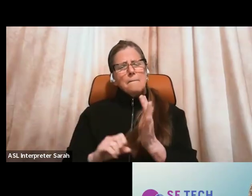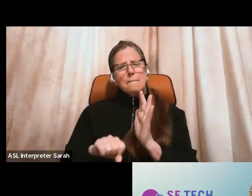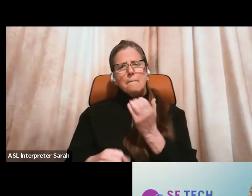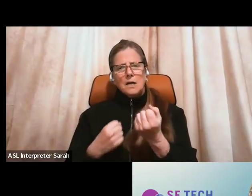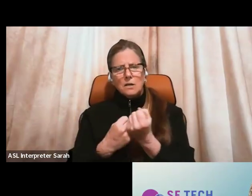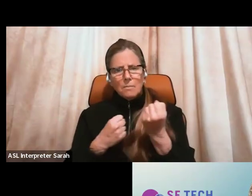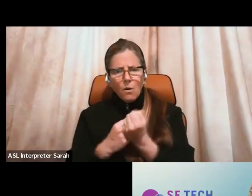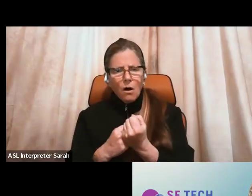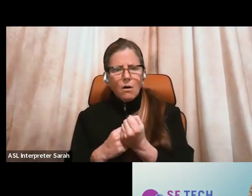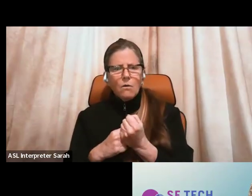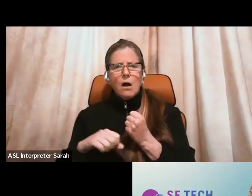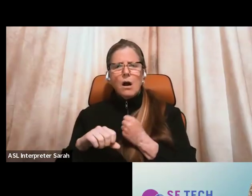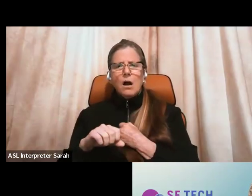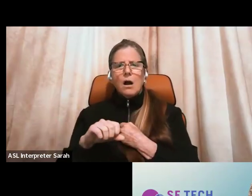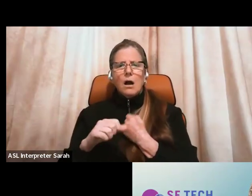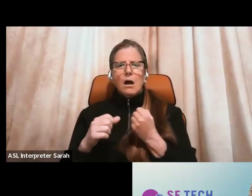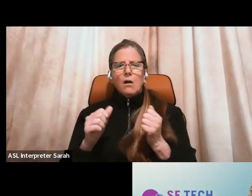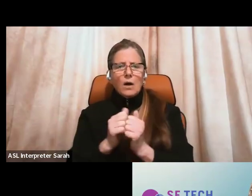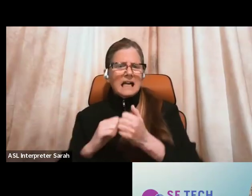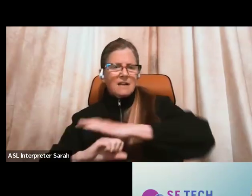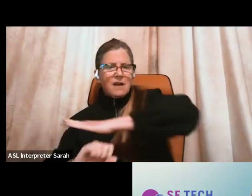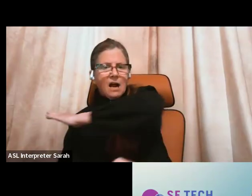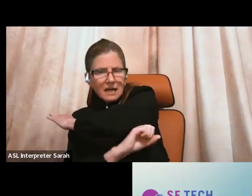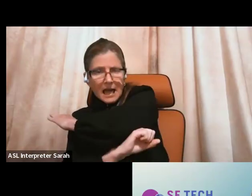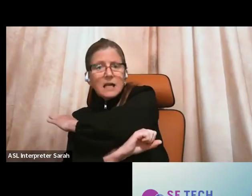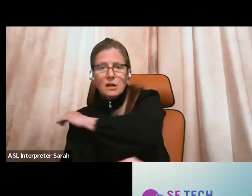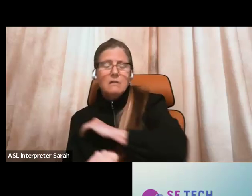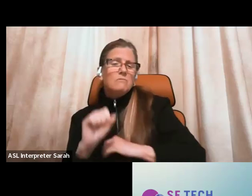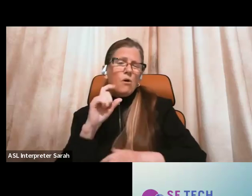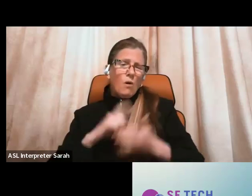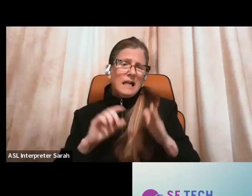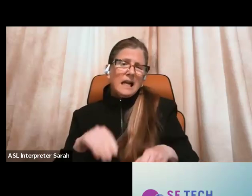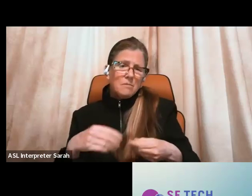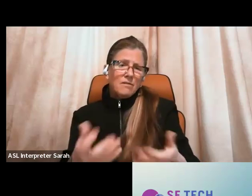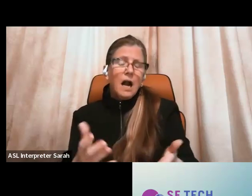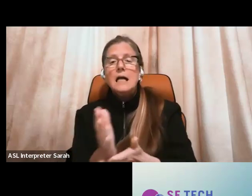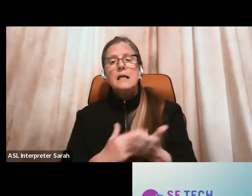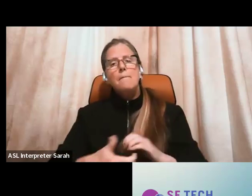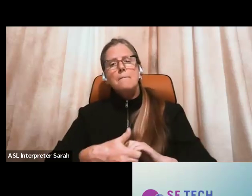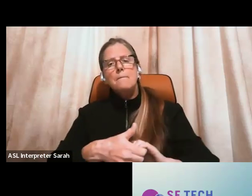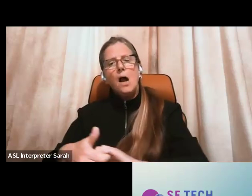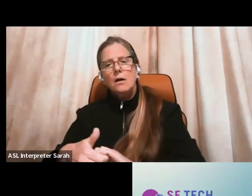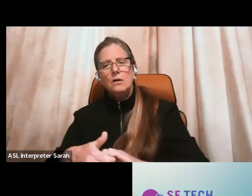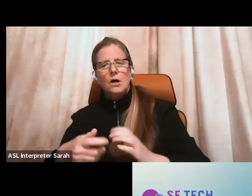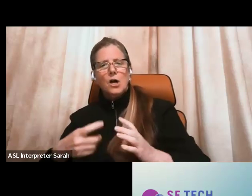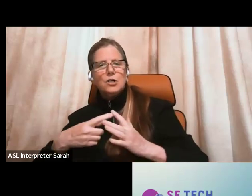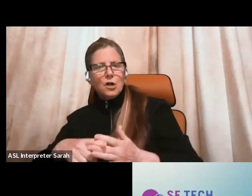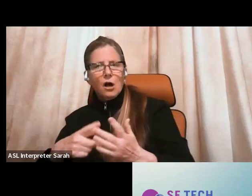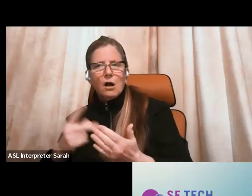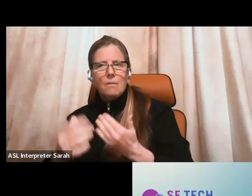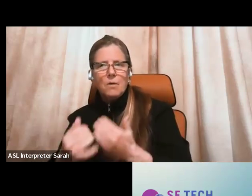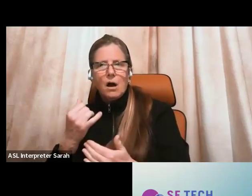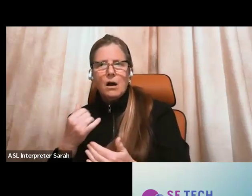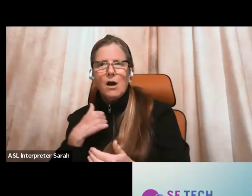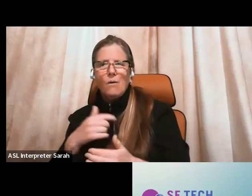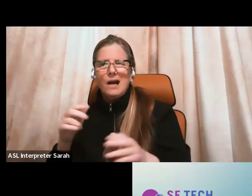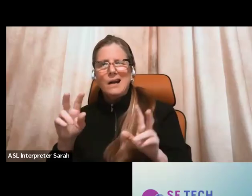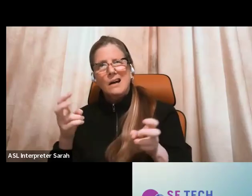to provide. We've also seen some of our partners engage in a project we loosely call Beta Day,